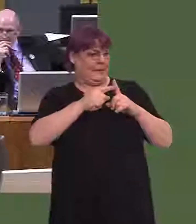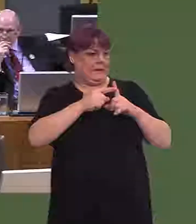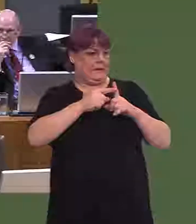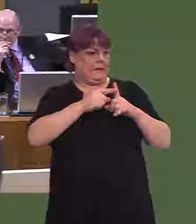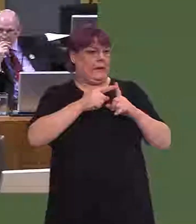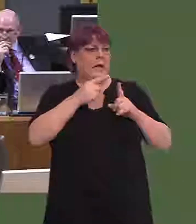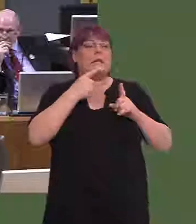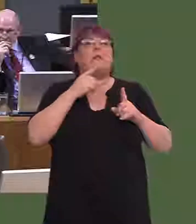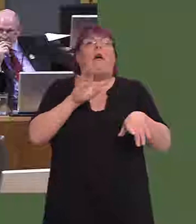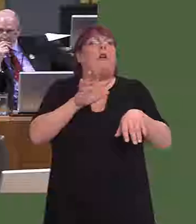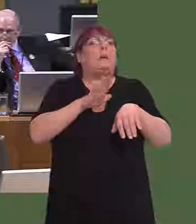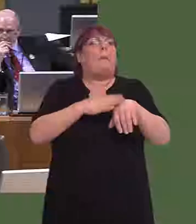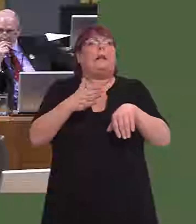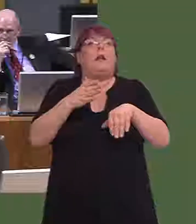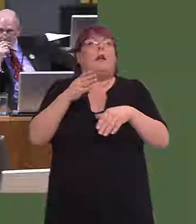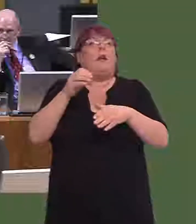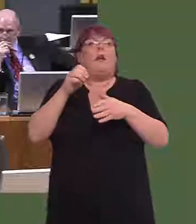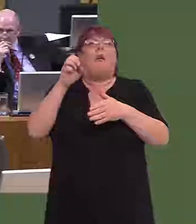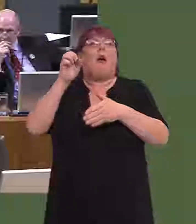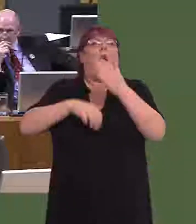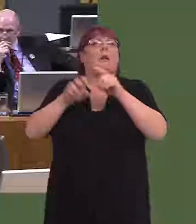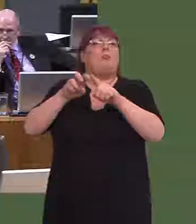doesn't matter if there's a hard Brexit. These things are not important.